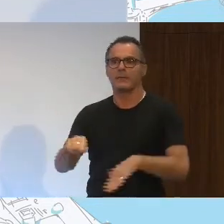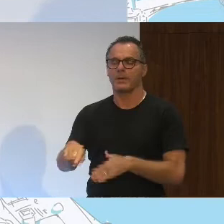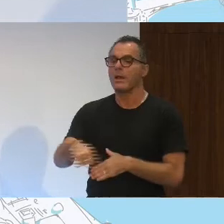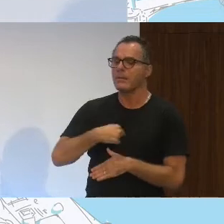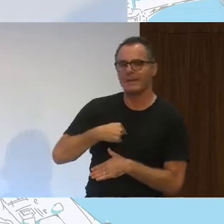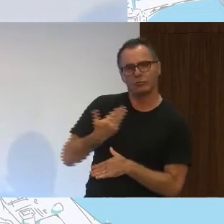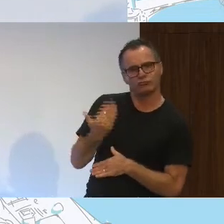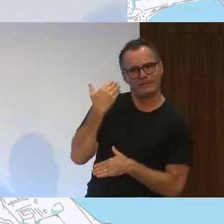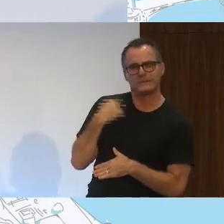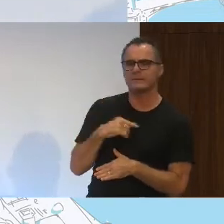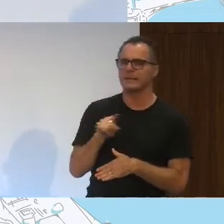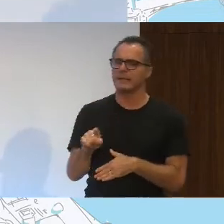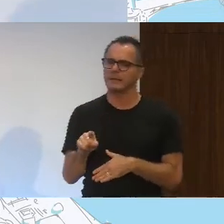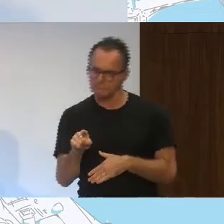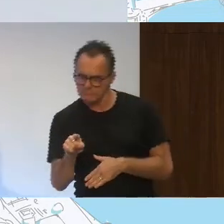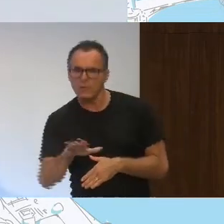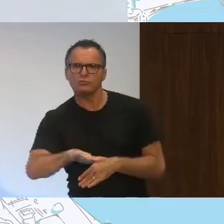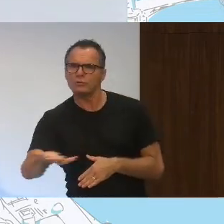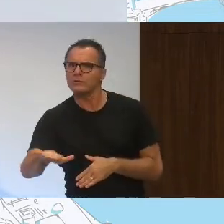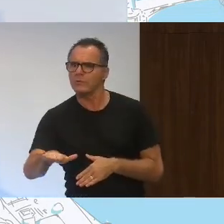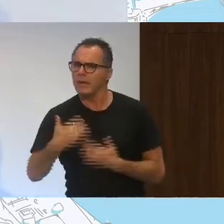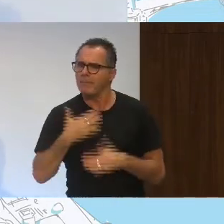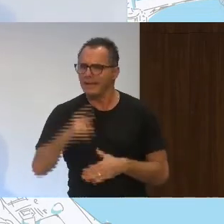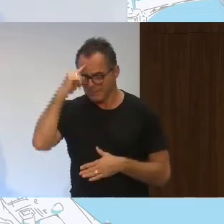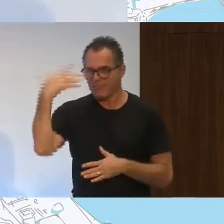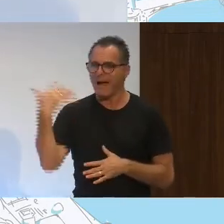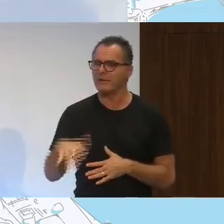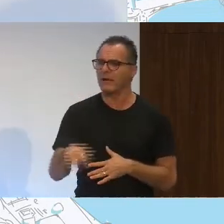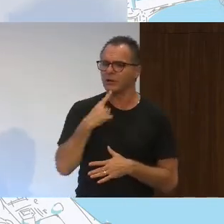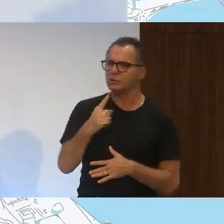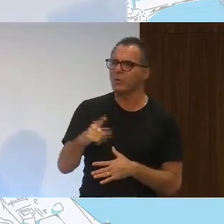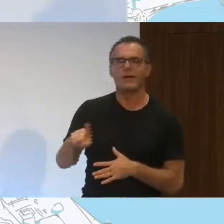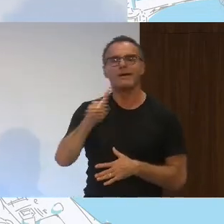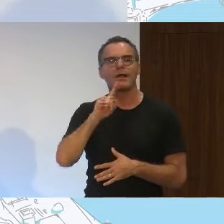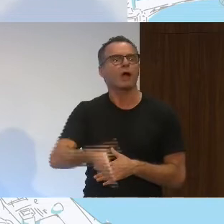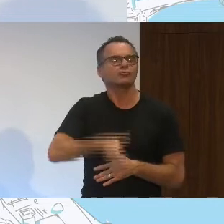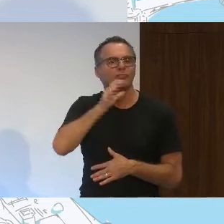that children who have migraines are told they can't have drinks in the classroom. What? Okay.